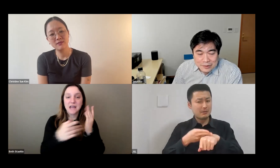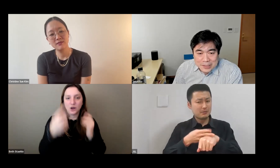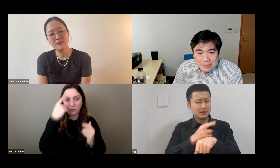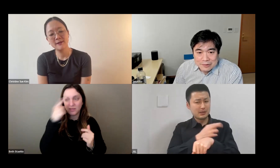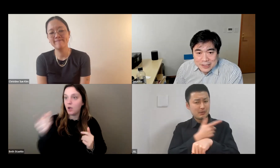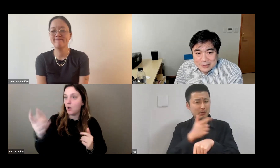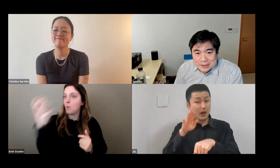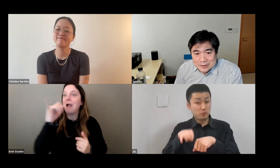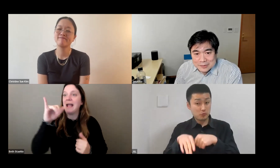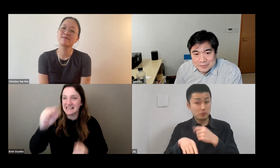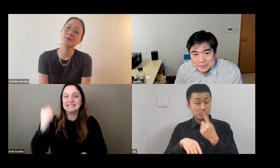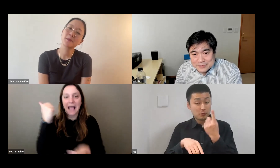for deaf rights.